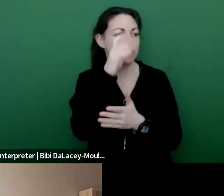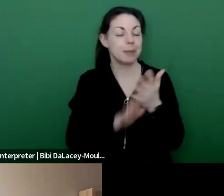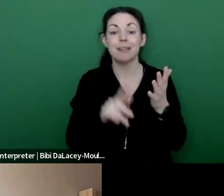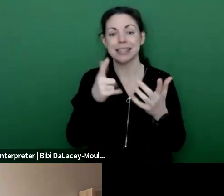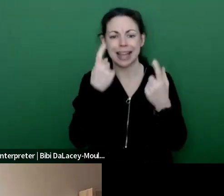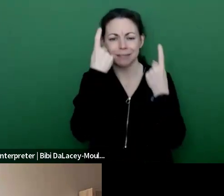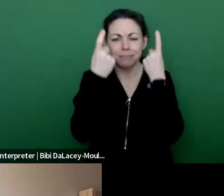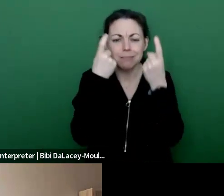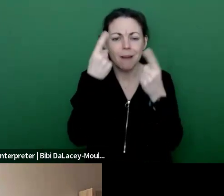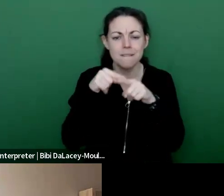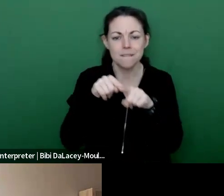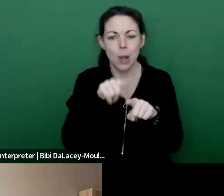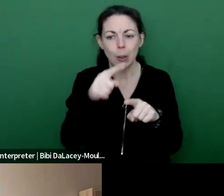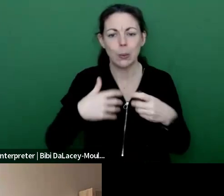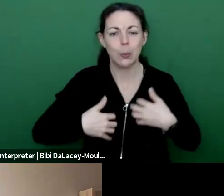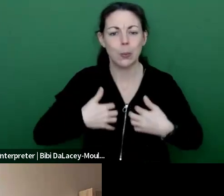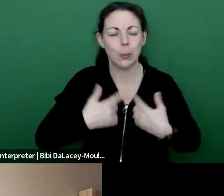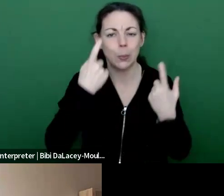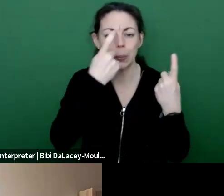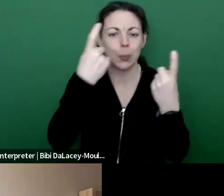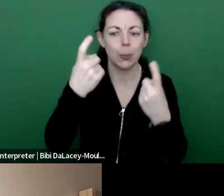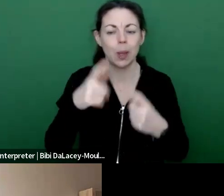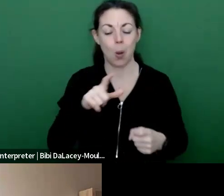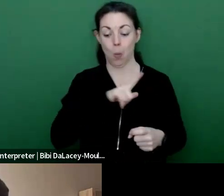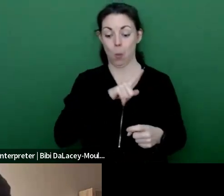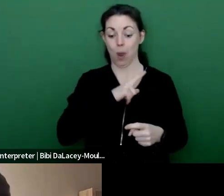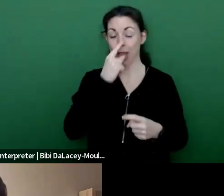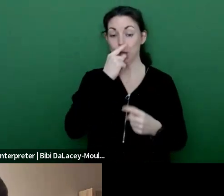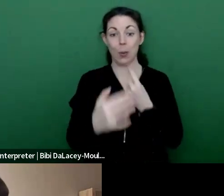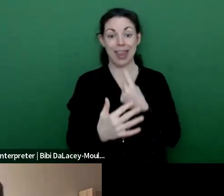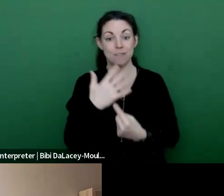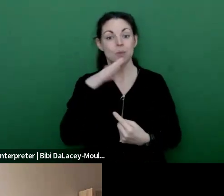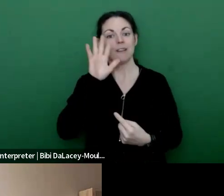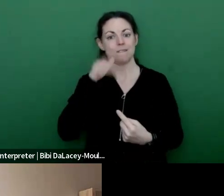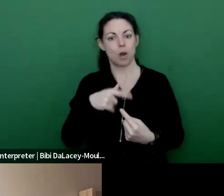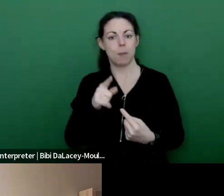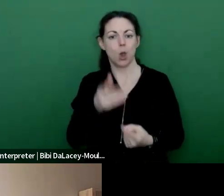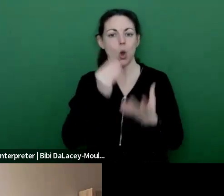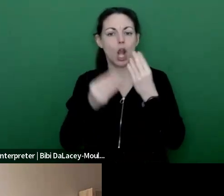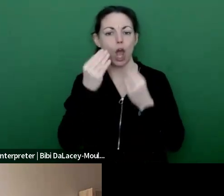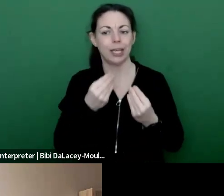shaped by what you end up discovering and being open to and curious about, rather than what was already shaped and there and